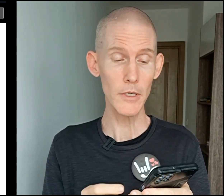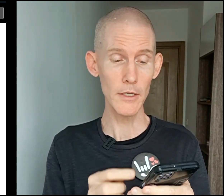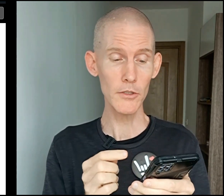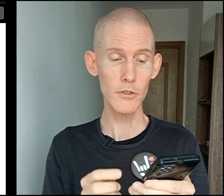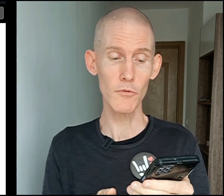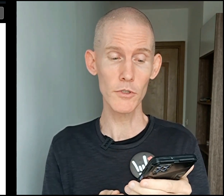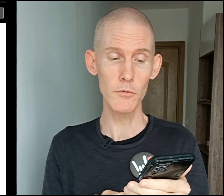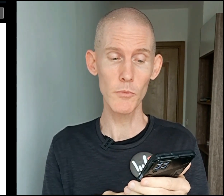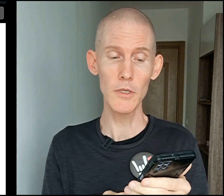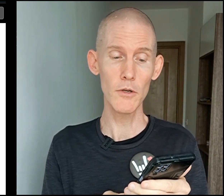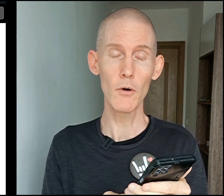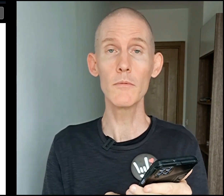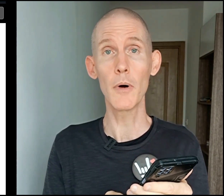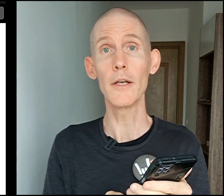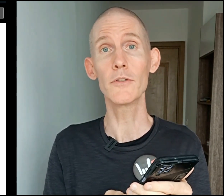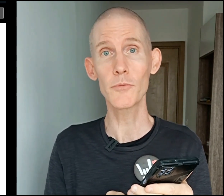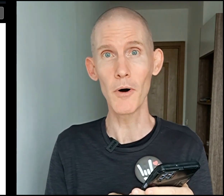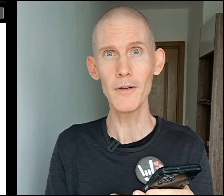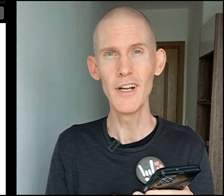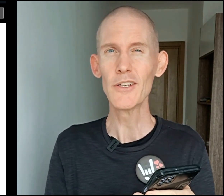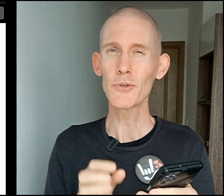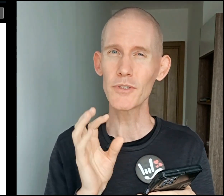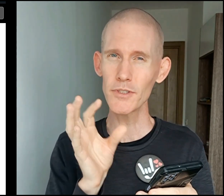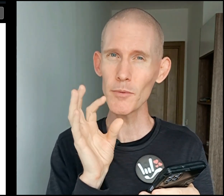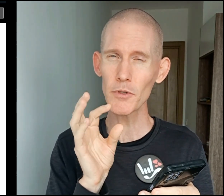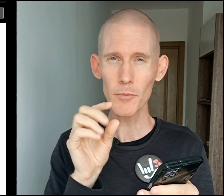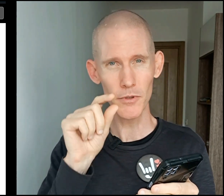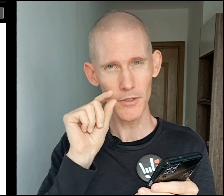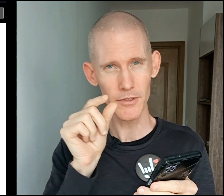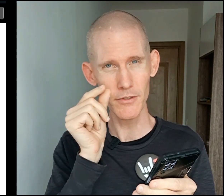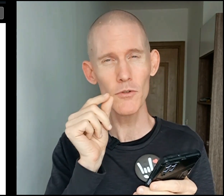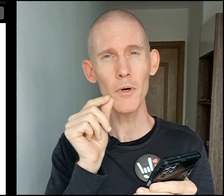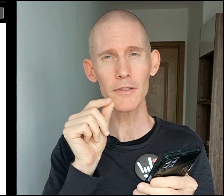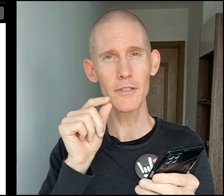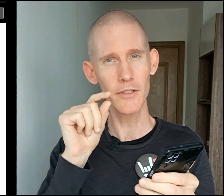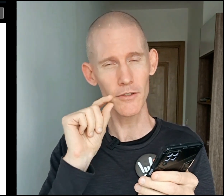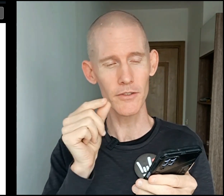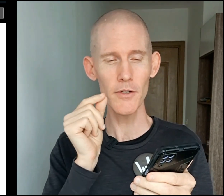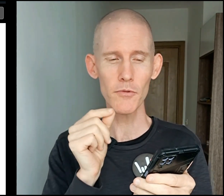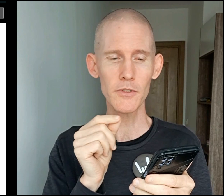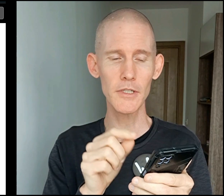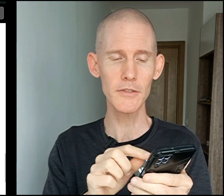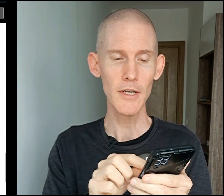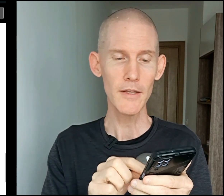in English, the version would be no mine is small so, it's similar, but there's nuances and there's differences